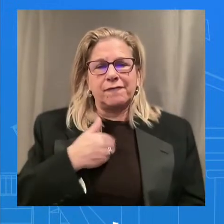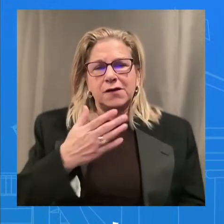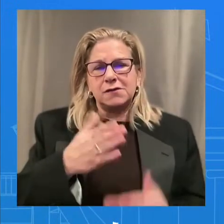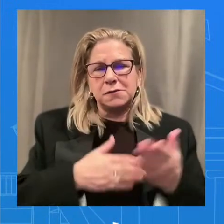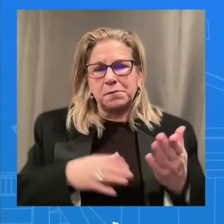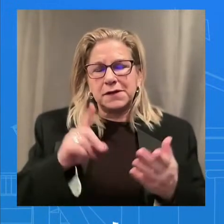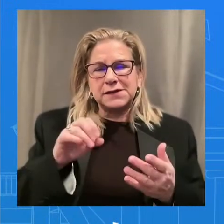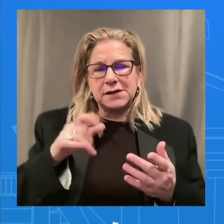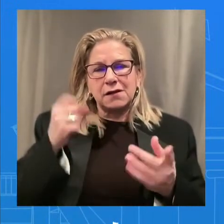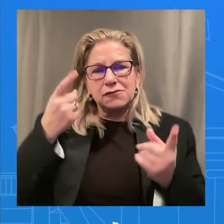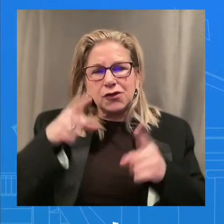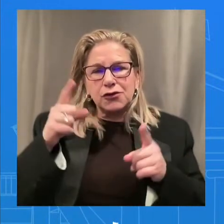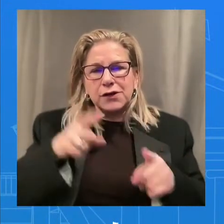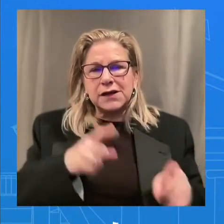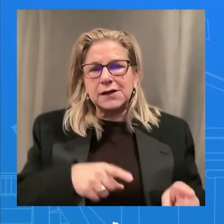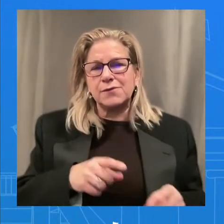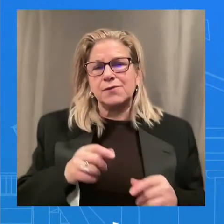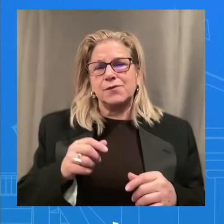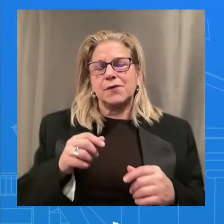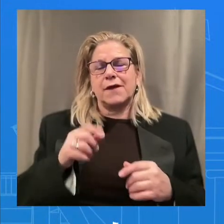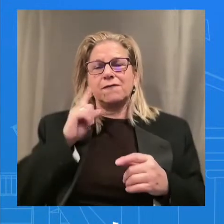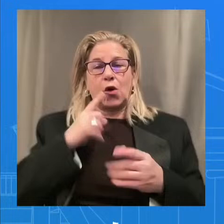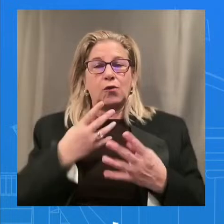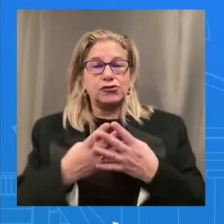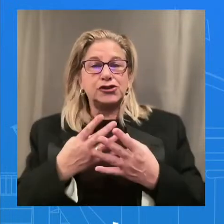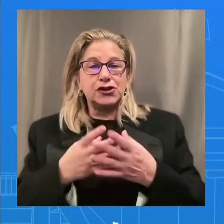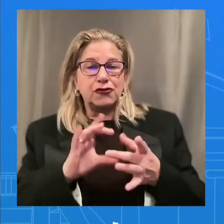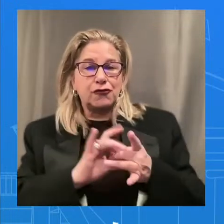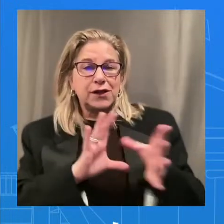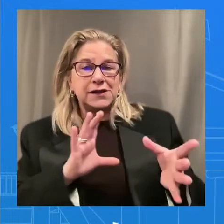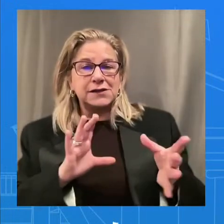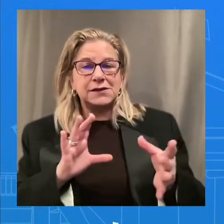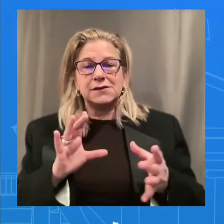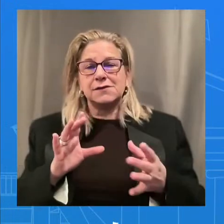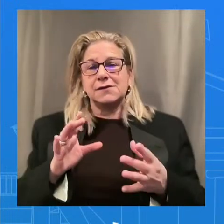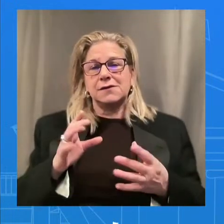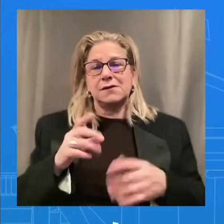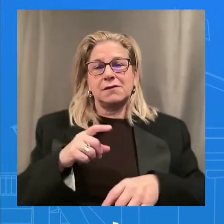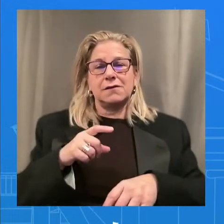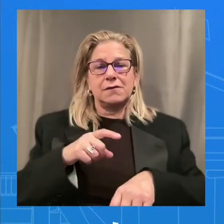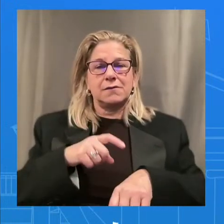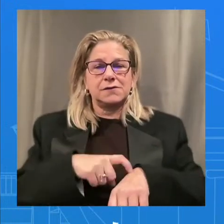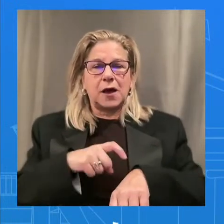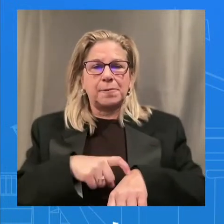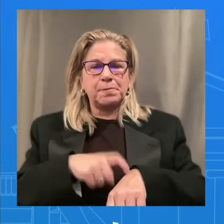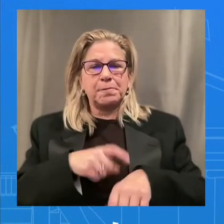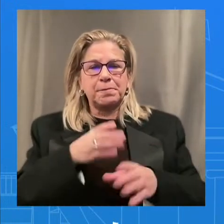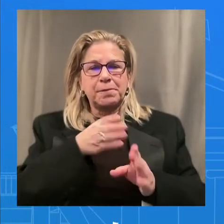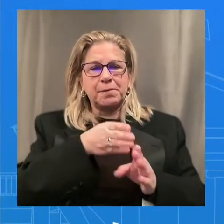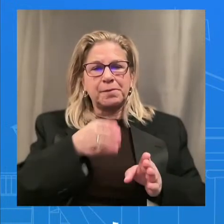formulas around the exact disposition of Israeli forces, and other things along those lines --